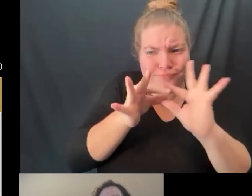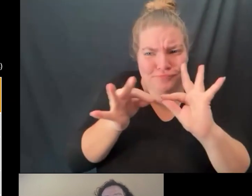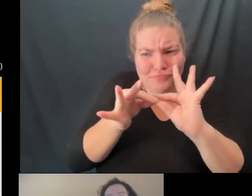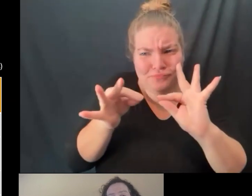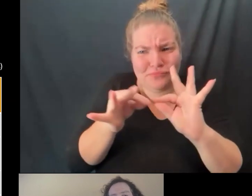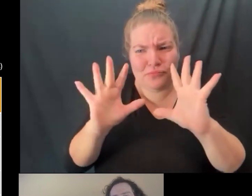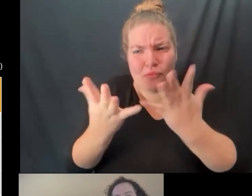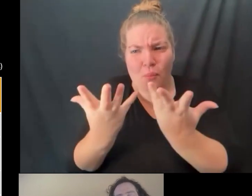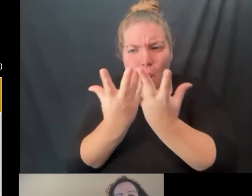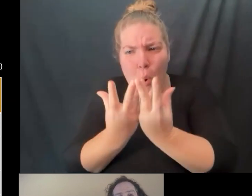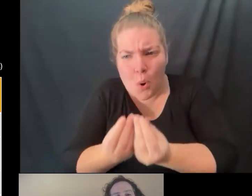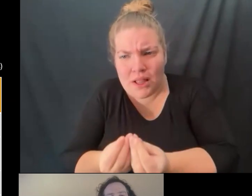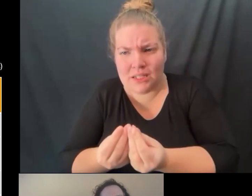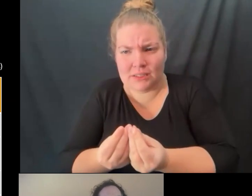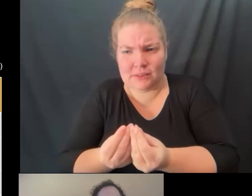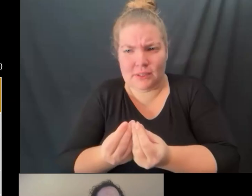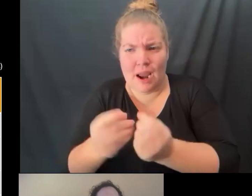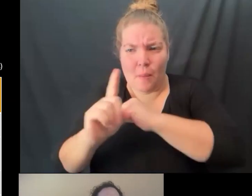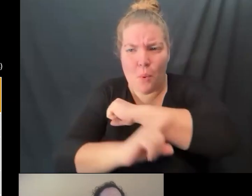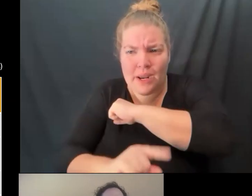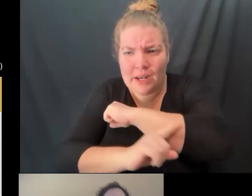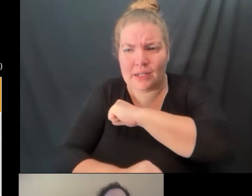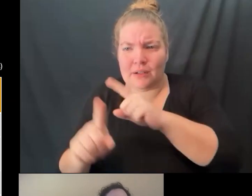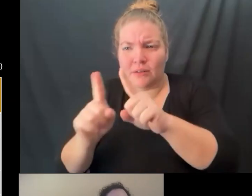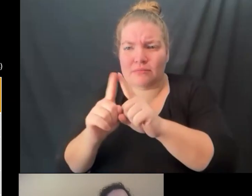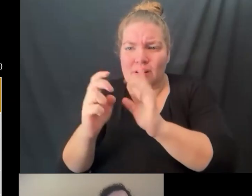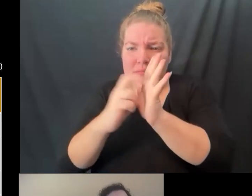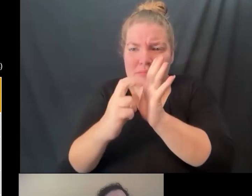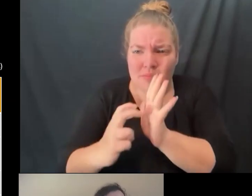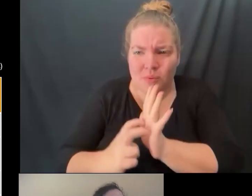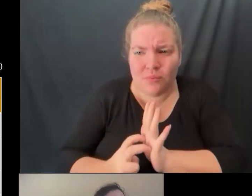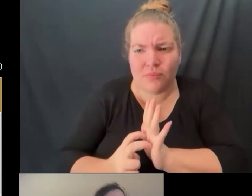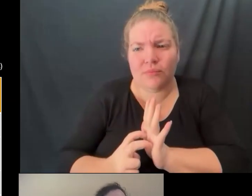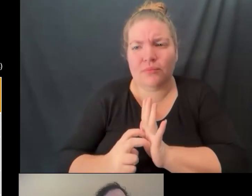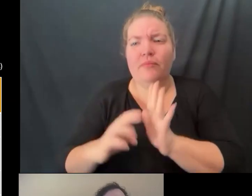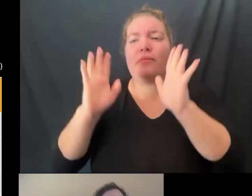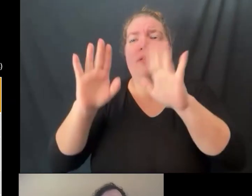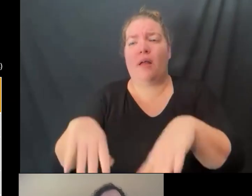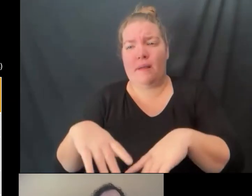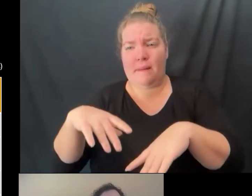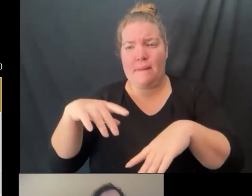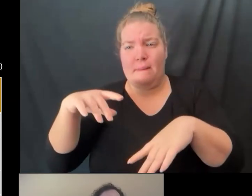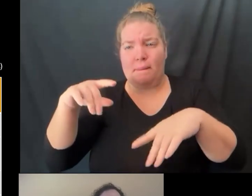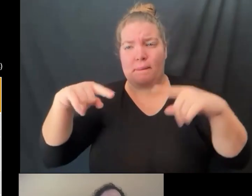about it, which very precisely describes how you count your employees, including your contracted employees,